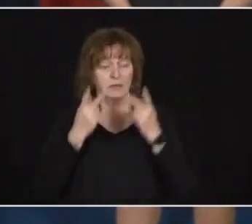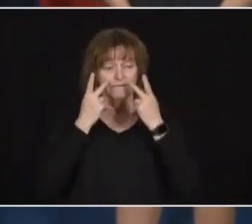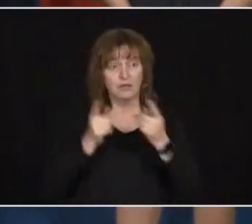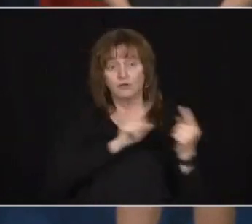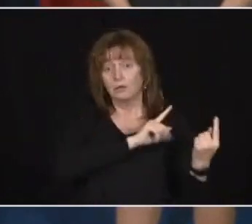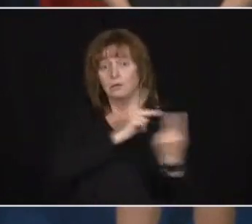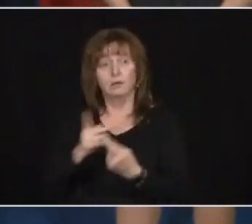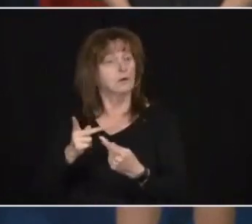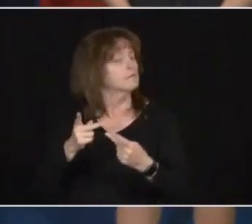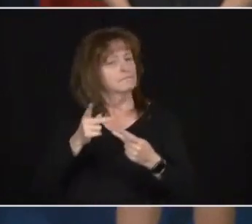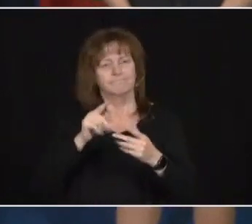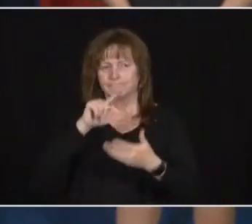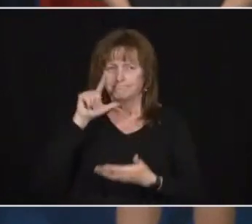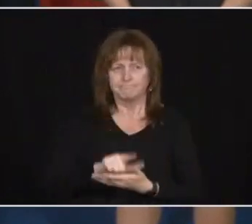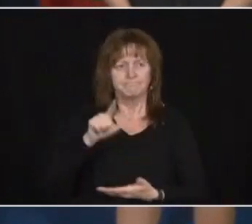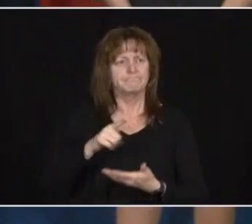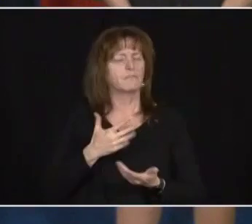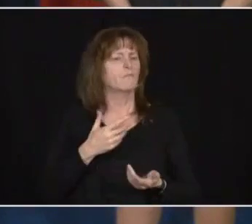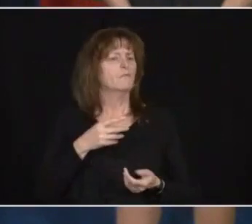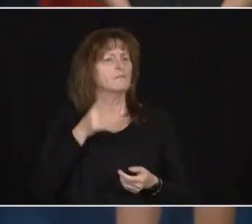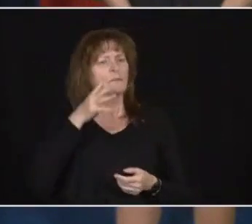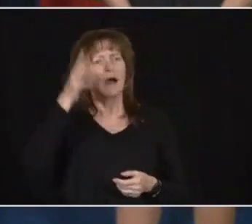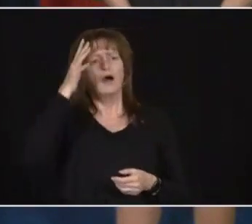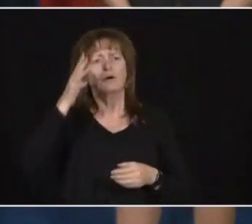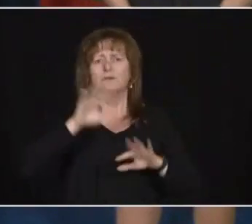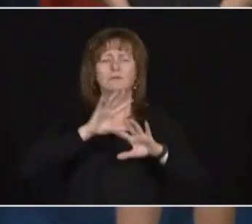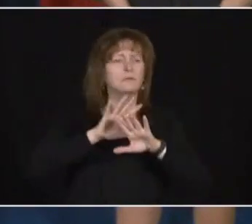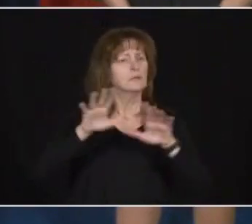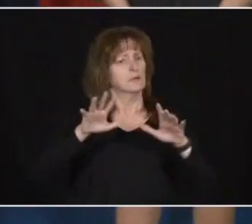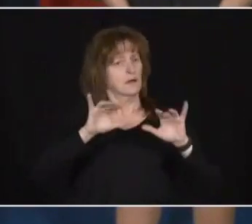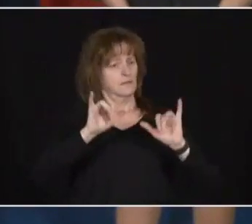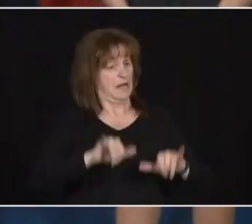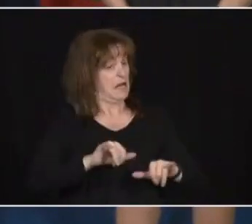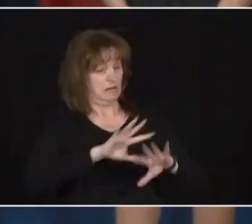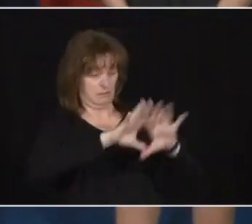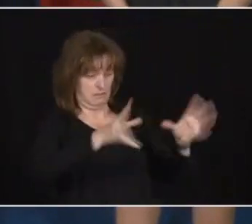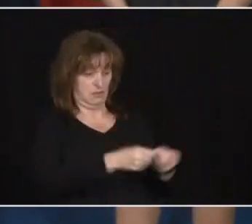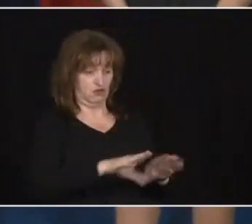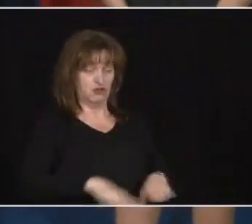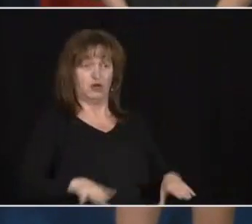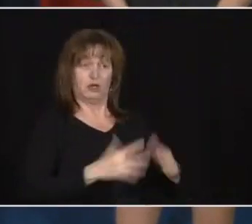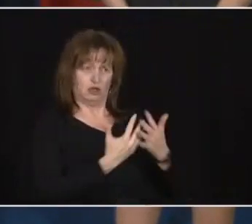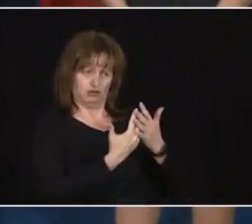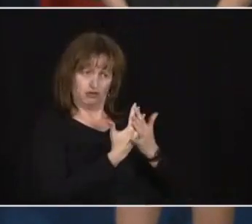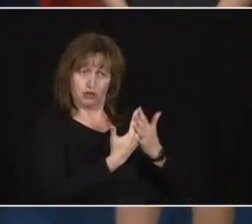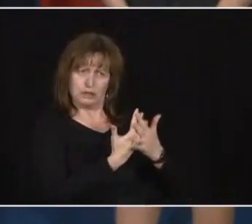has a sign or symptom is not permitted inside. As I conclude, I want to thank